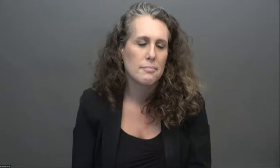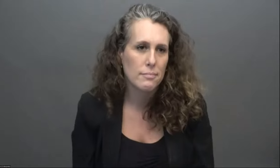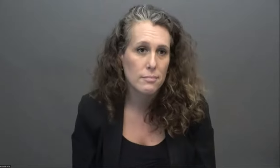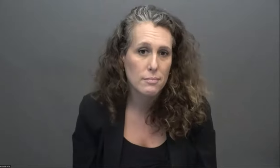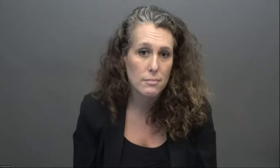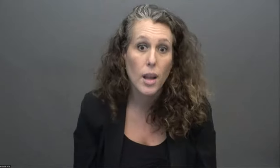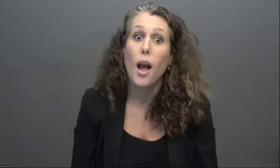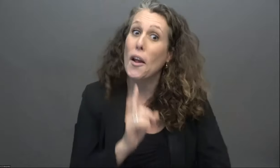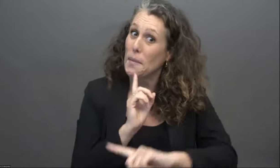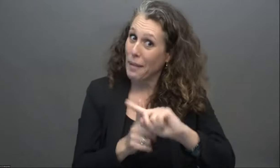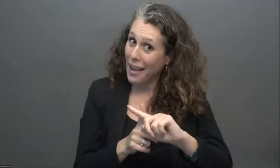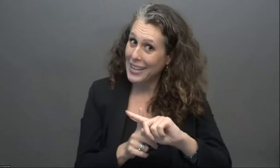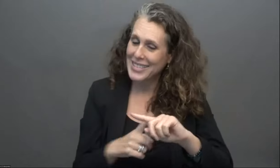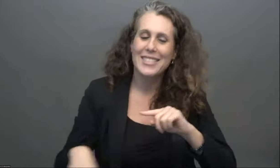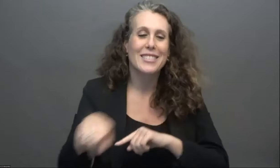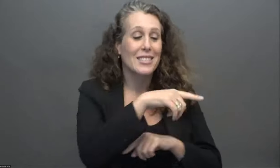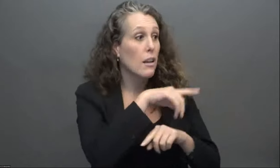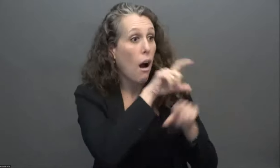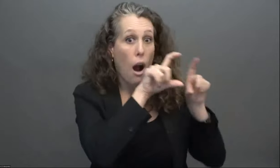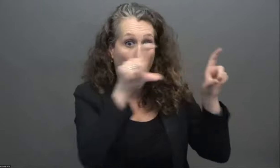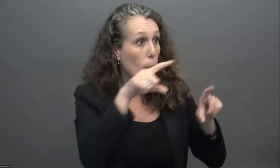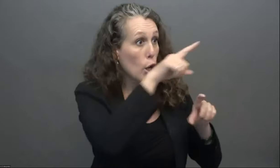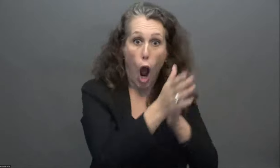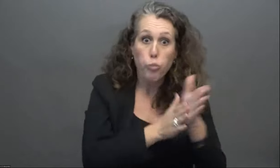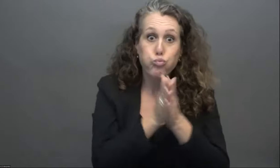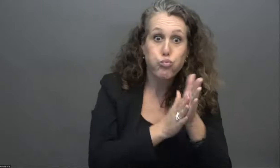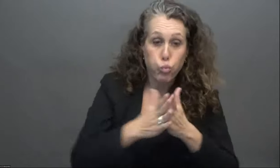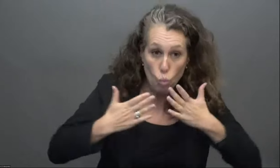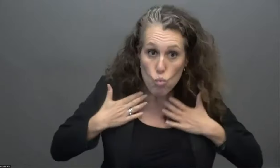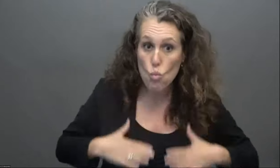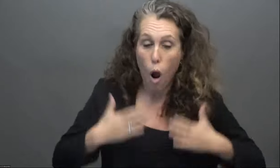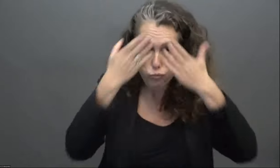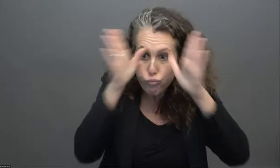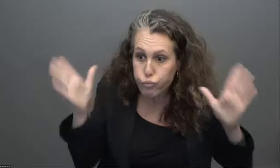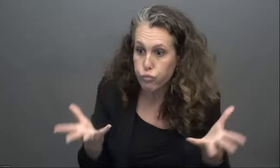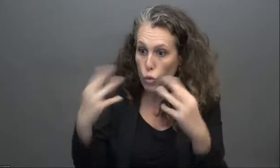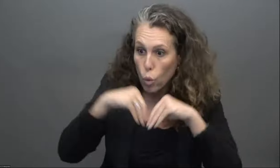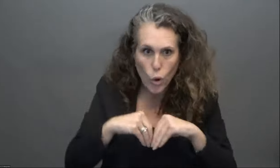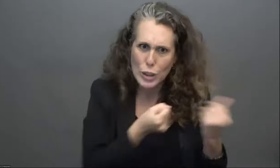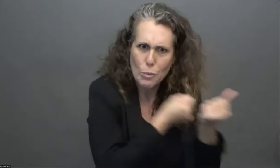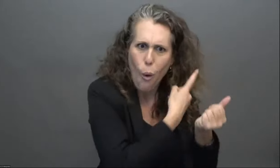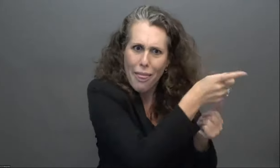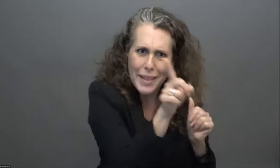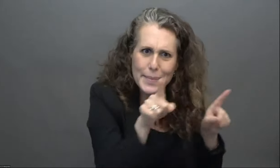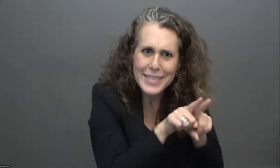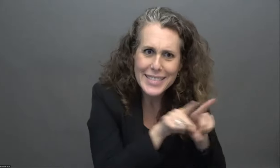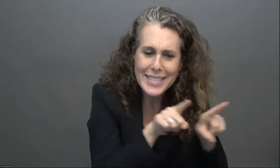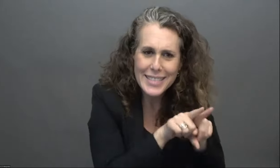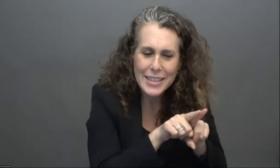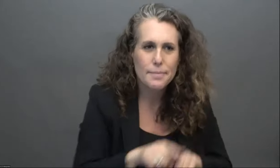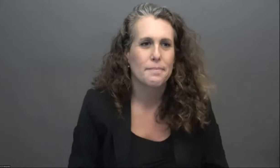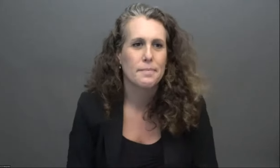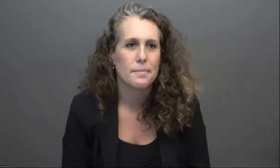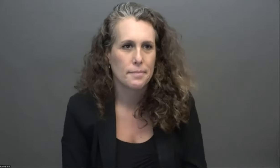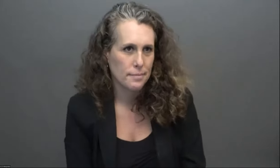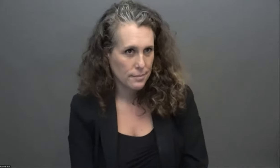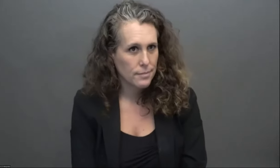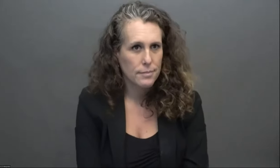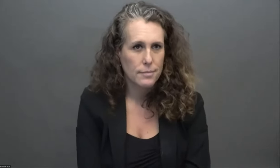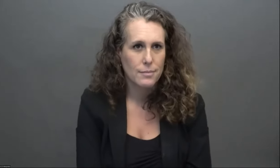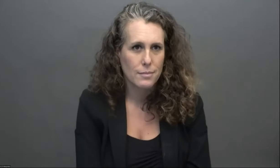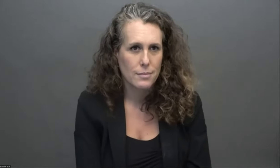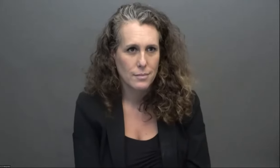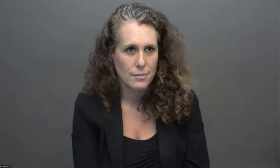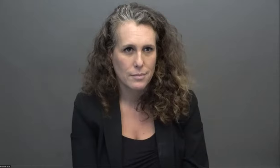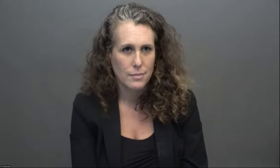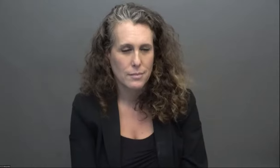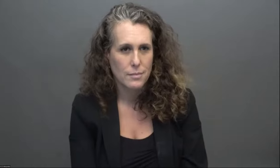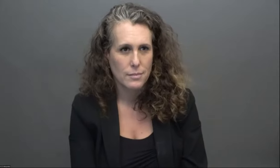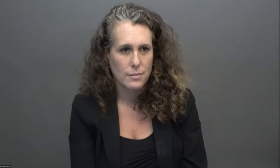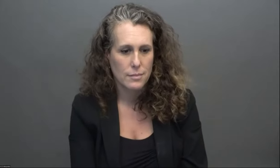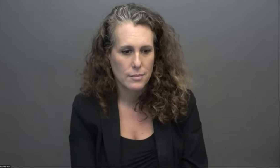are leading in inclusion, so that they 16:46:04 can drag along lagger, do not see